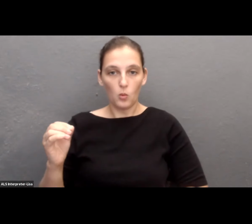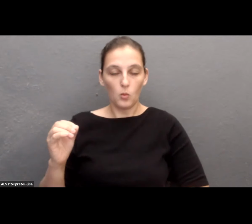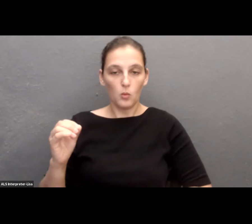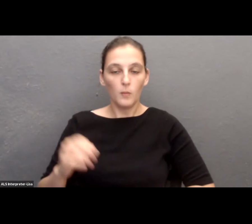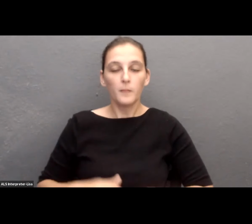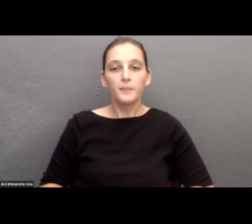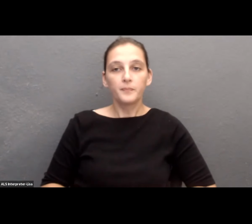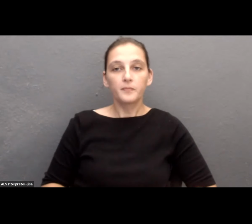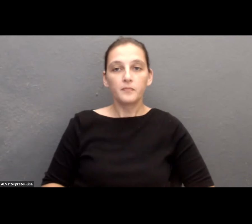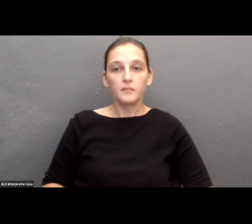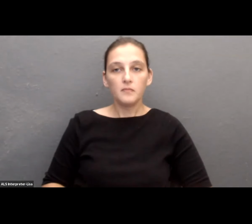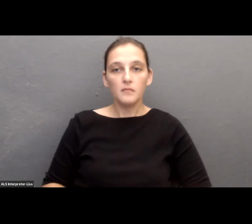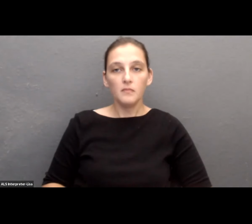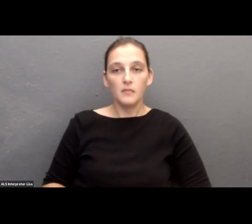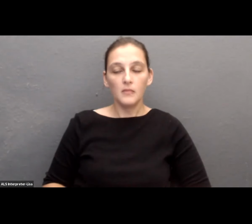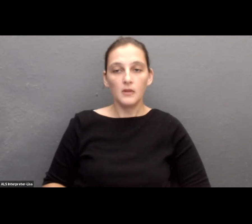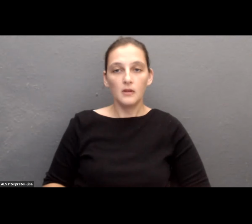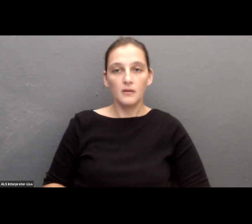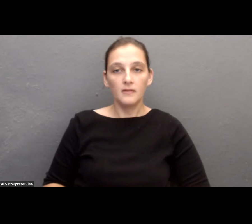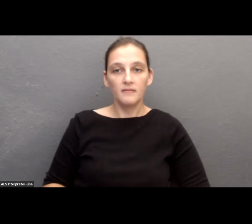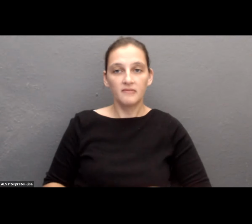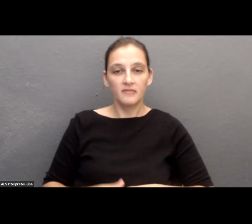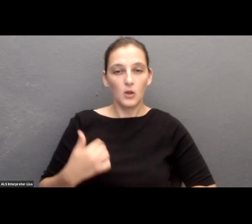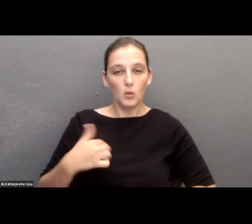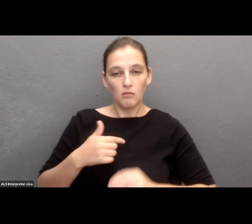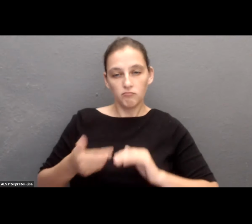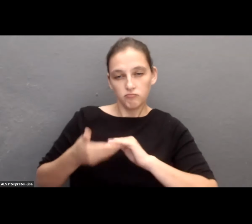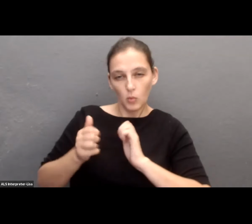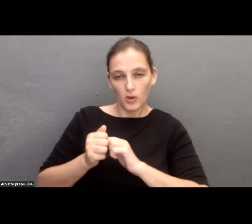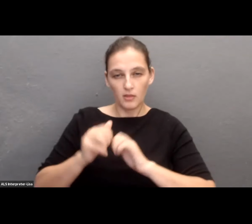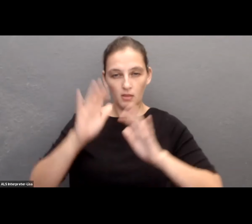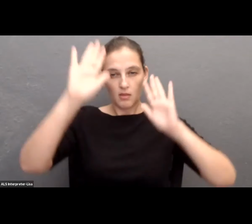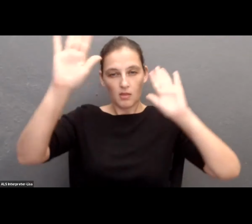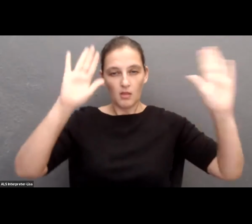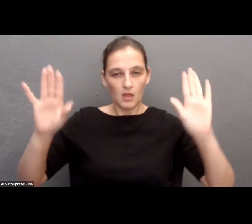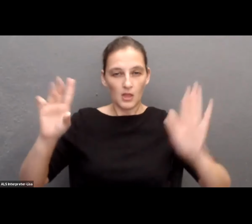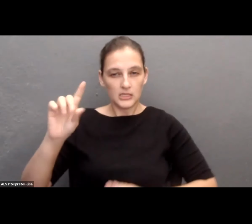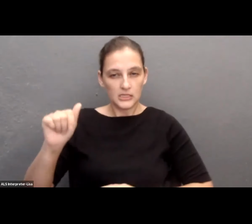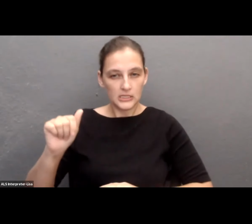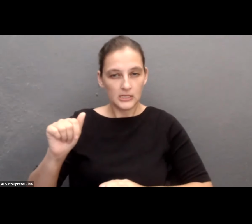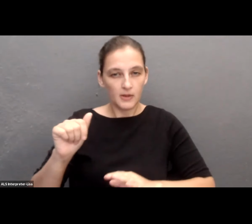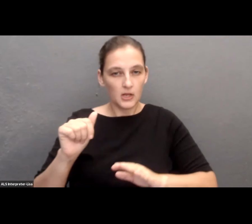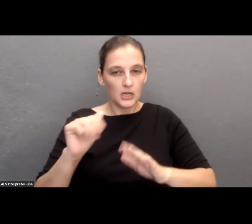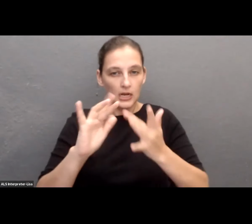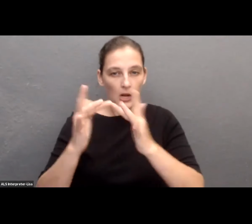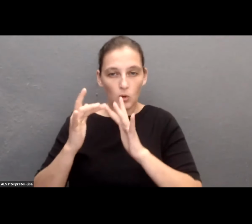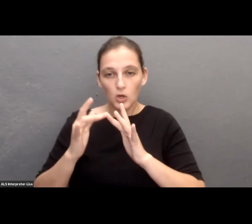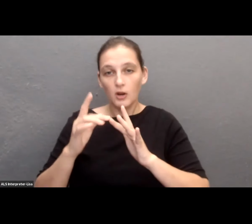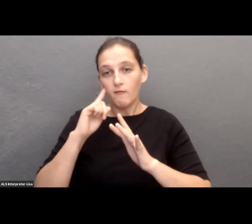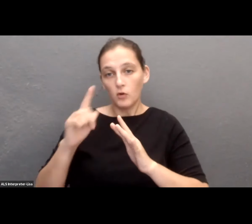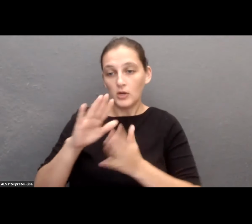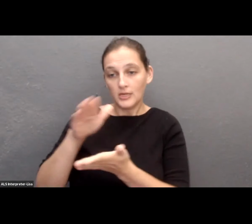We will collaborate with disability advocates, including Centers for Independent Living.